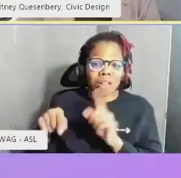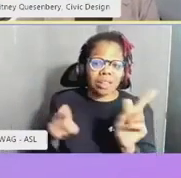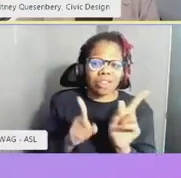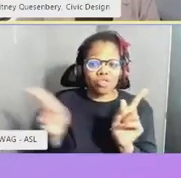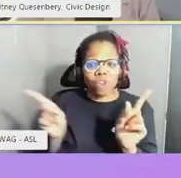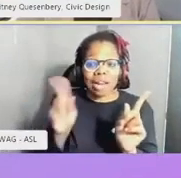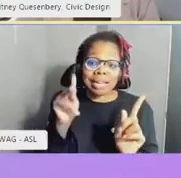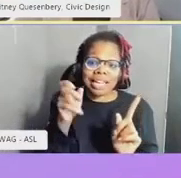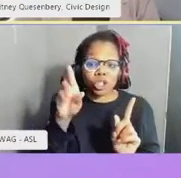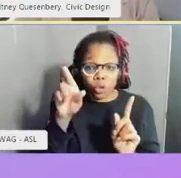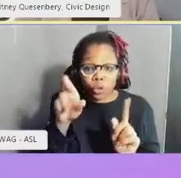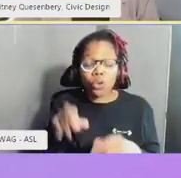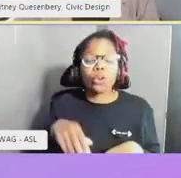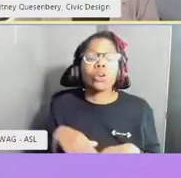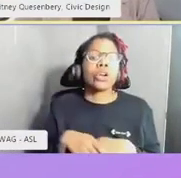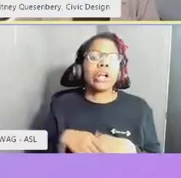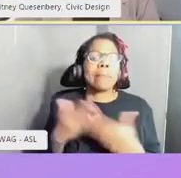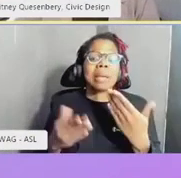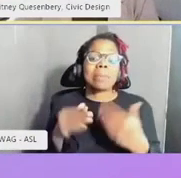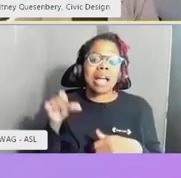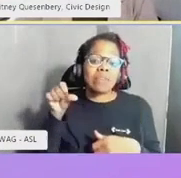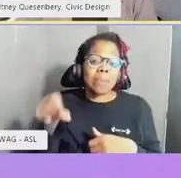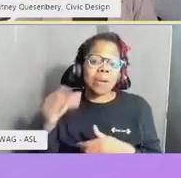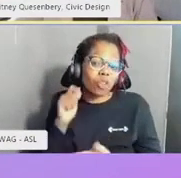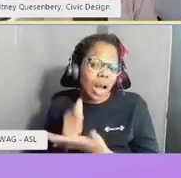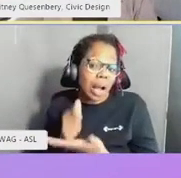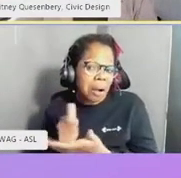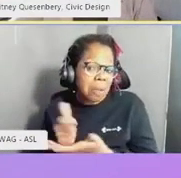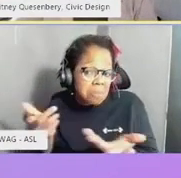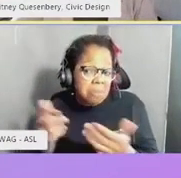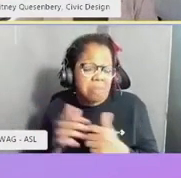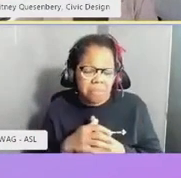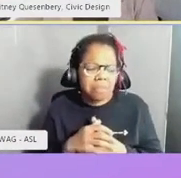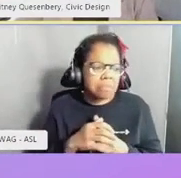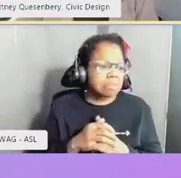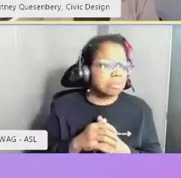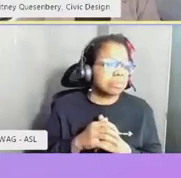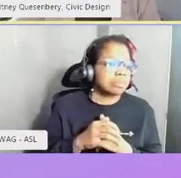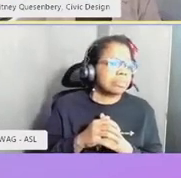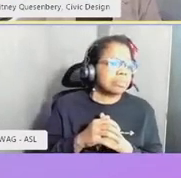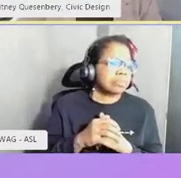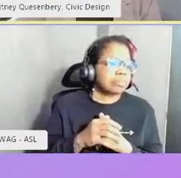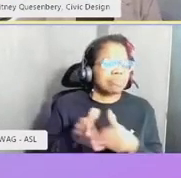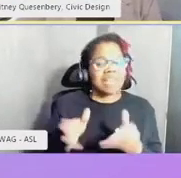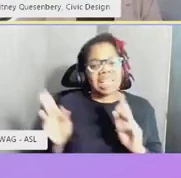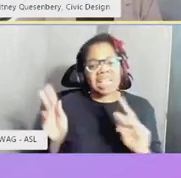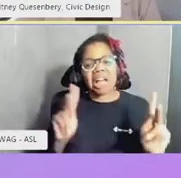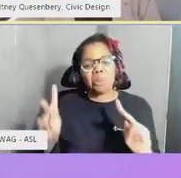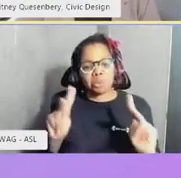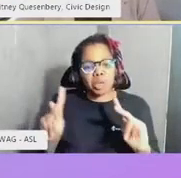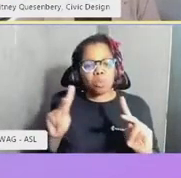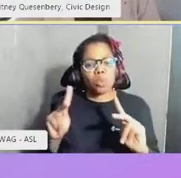different buttons, so a minimum of five, up, down, left, right, enter. You might